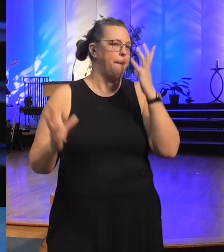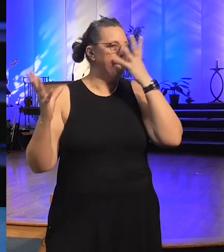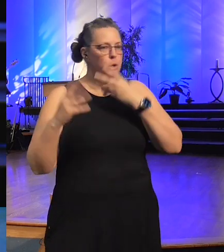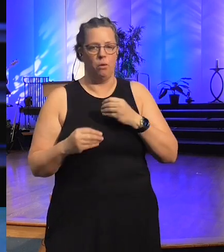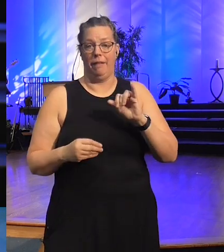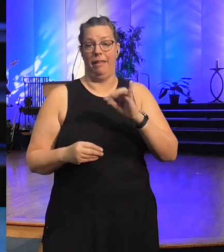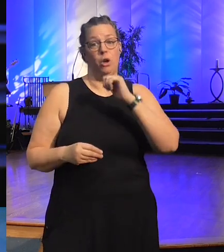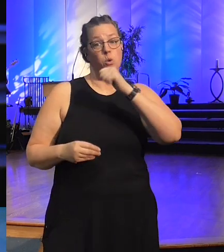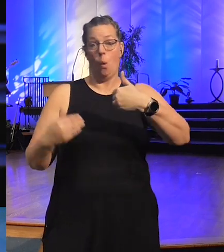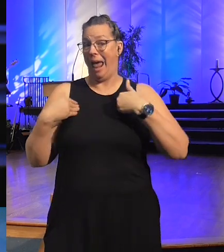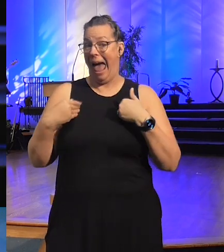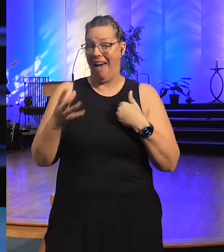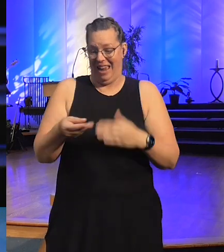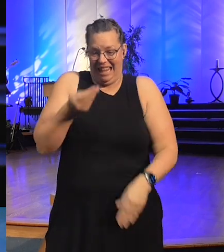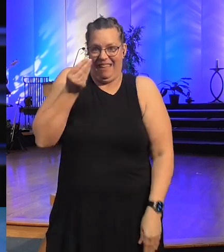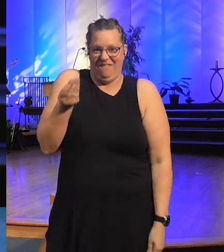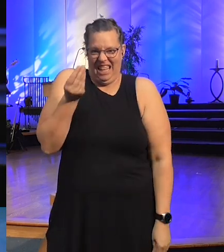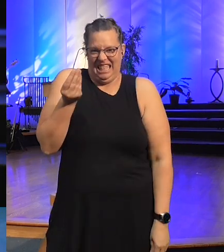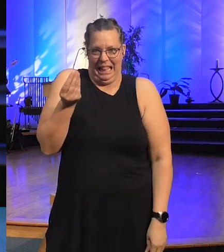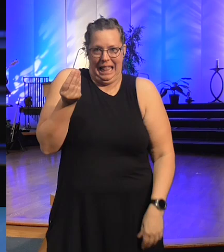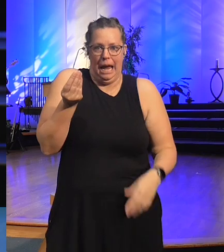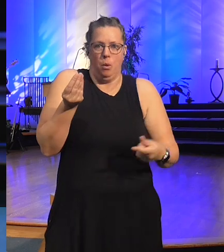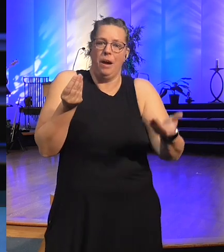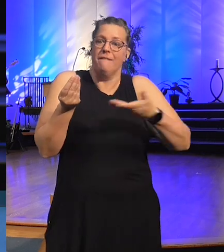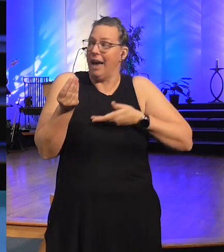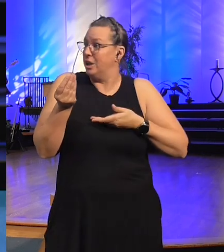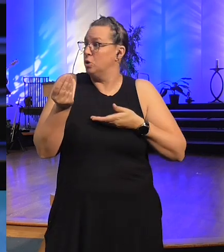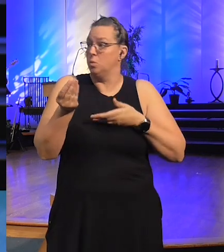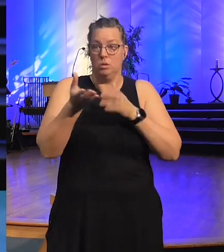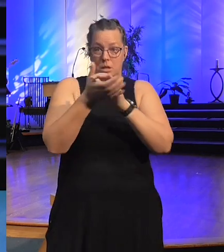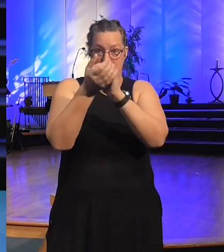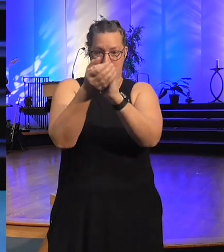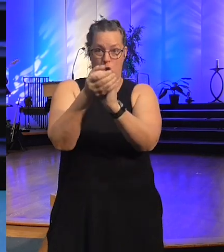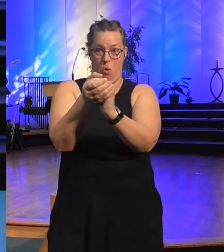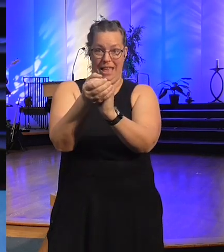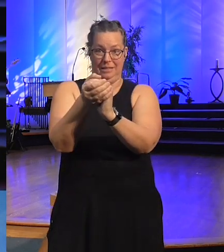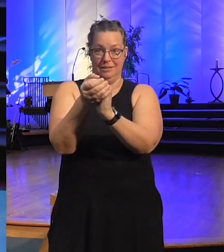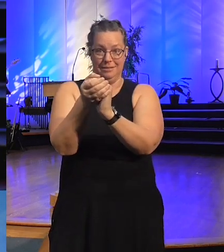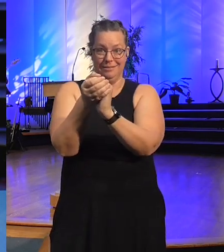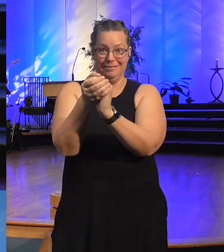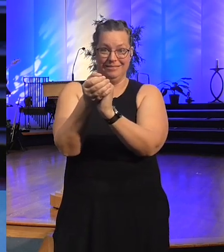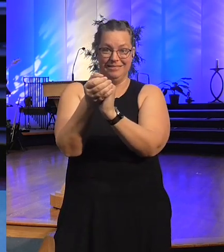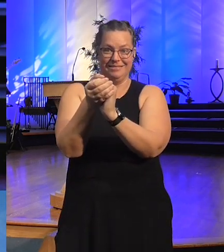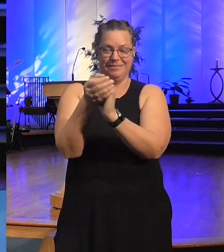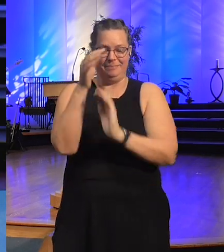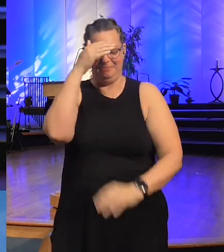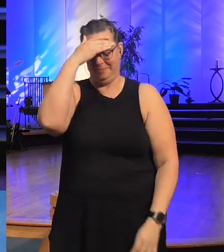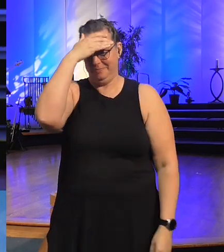have anything physically today I just invite you to do this with me I always before I put in the